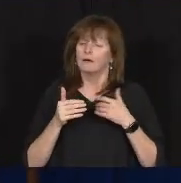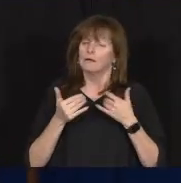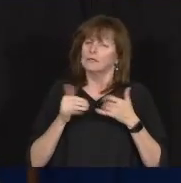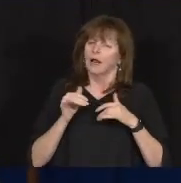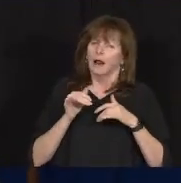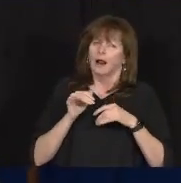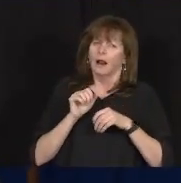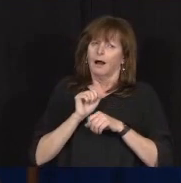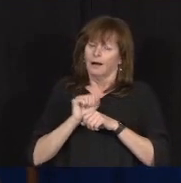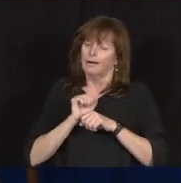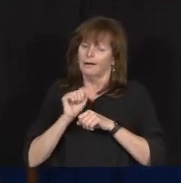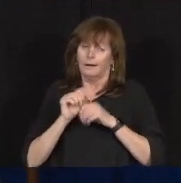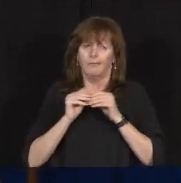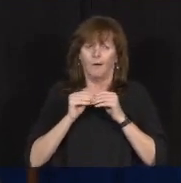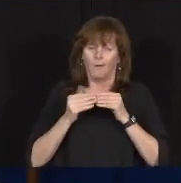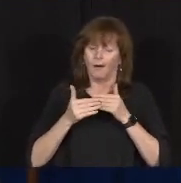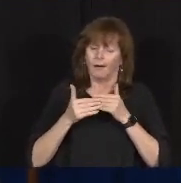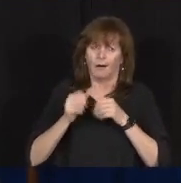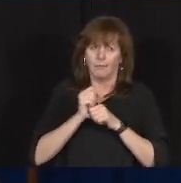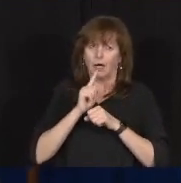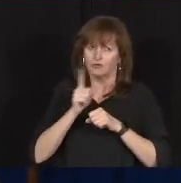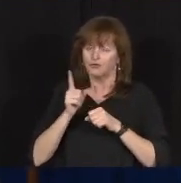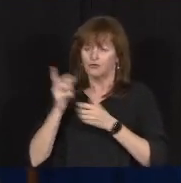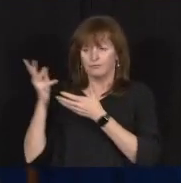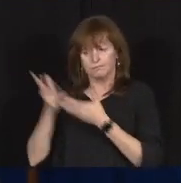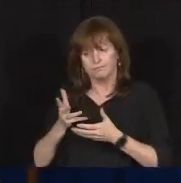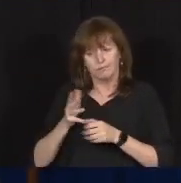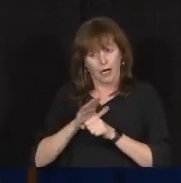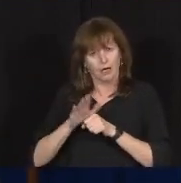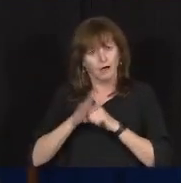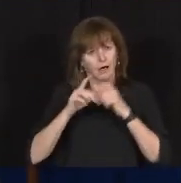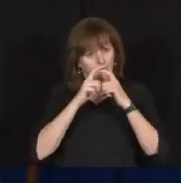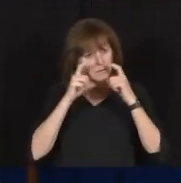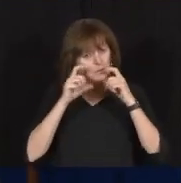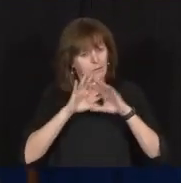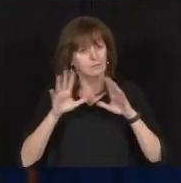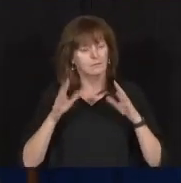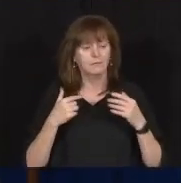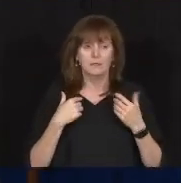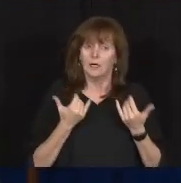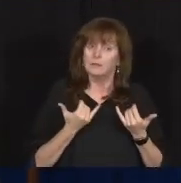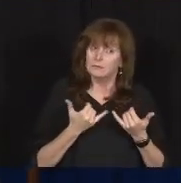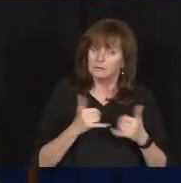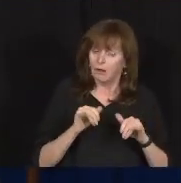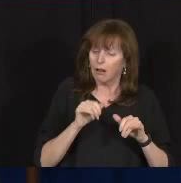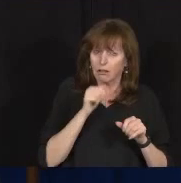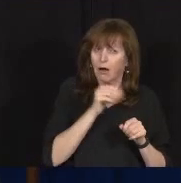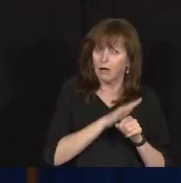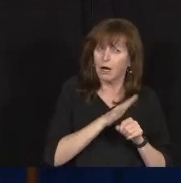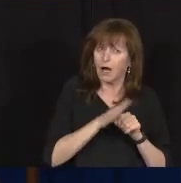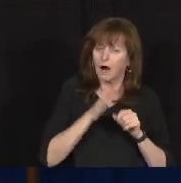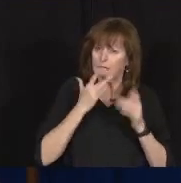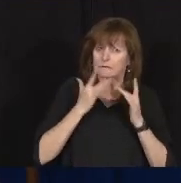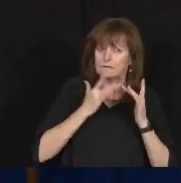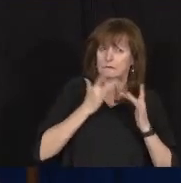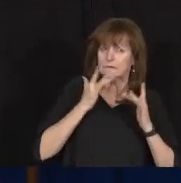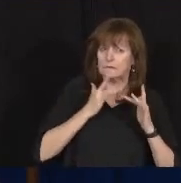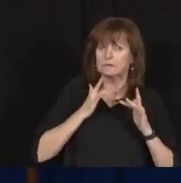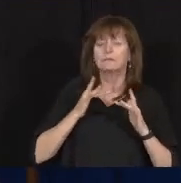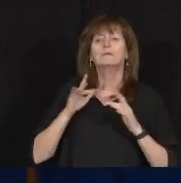Ontario. We are low on supplies s o this was certainly welcome news. It is a positive development.